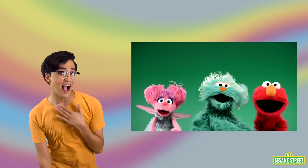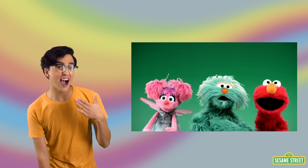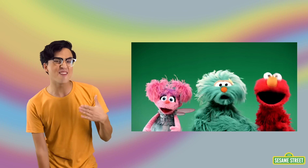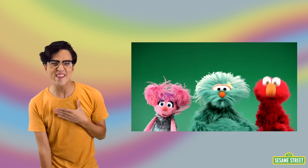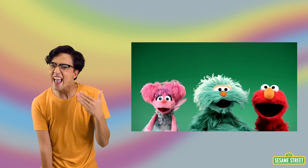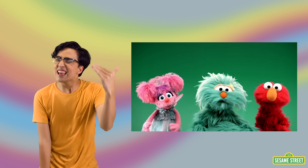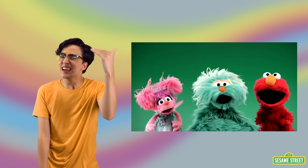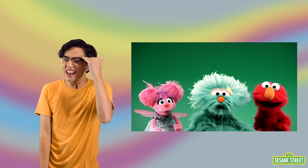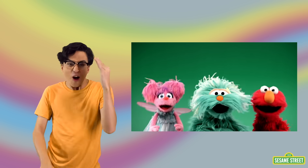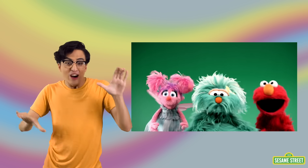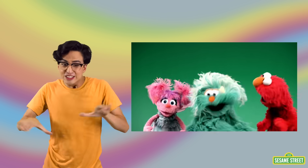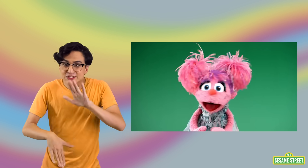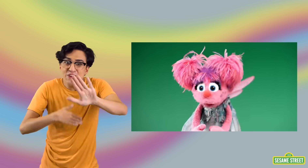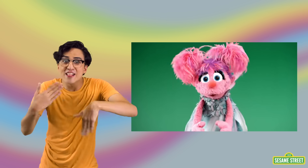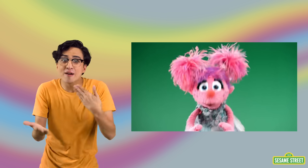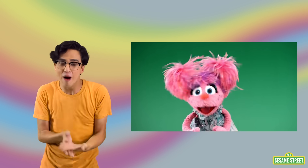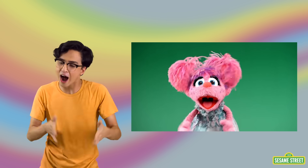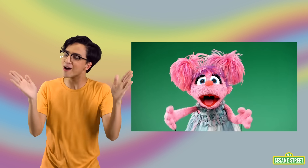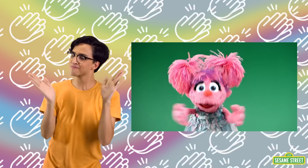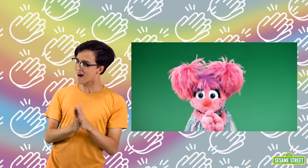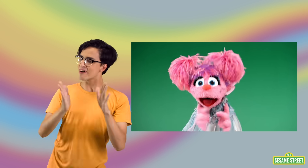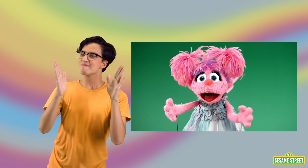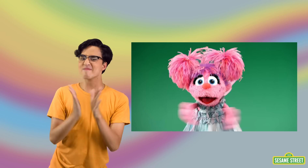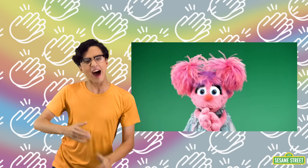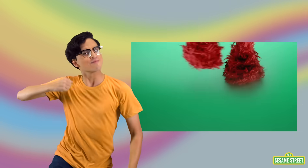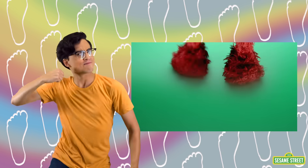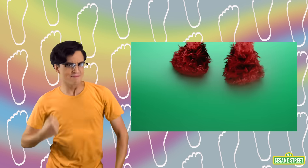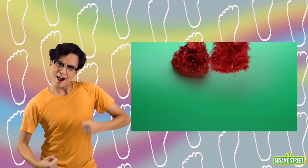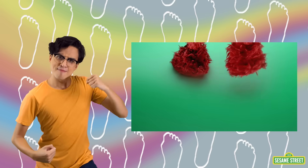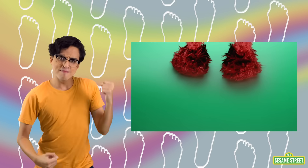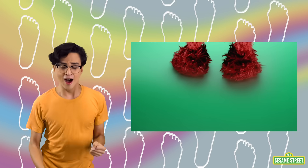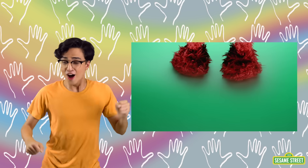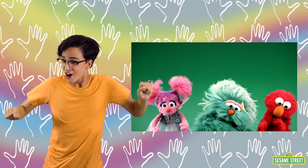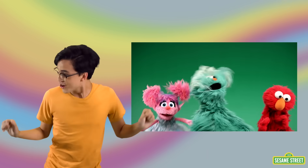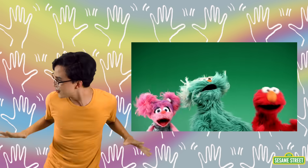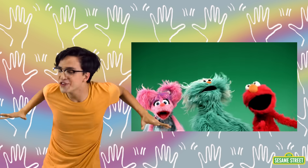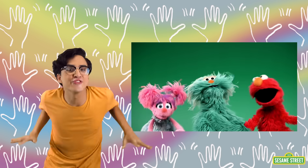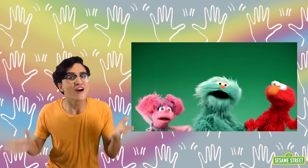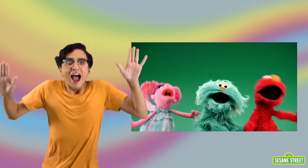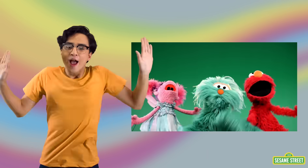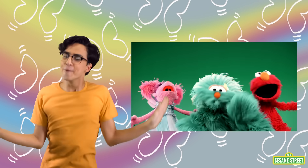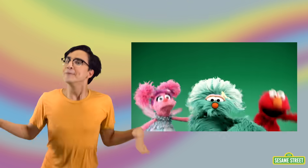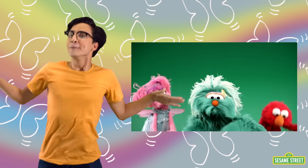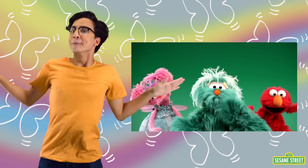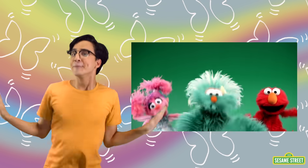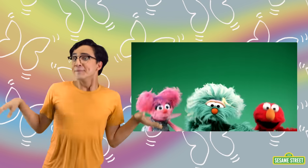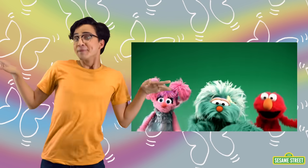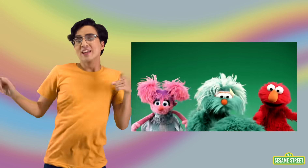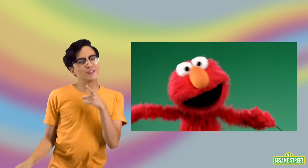If you're happy and you know it, do them all (hands clap) Hurray